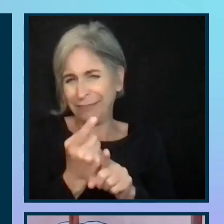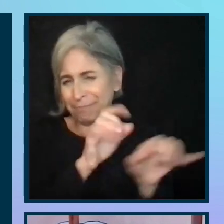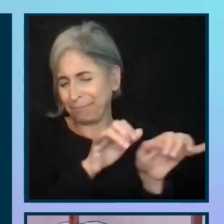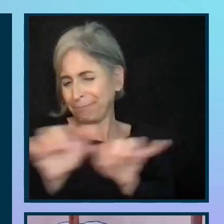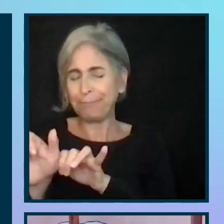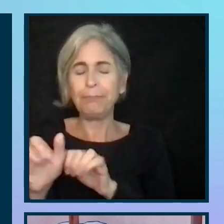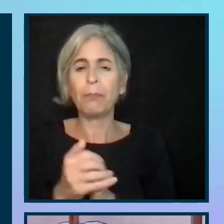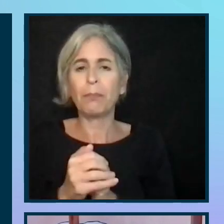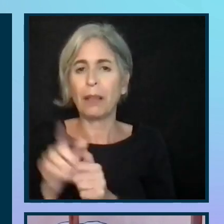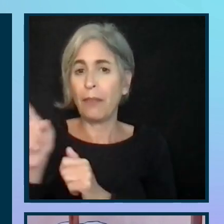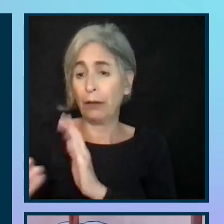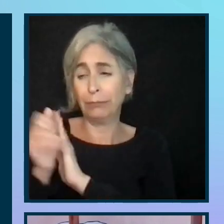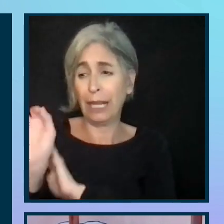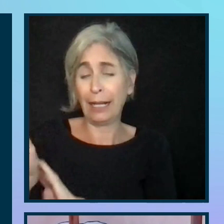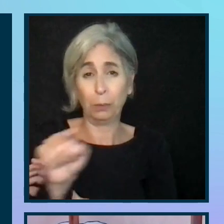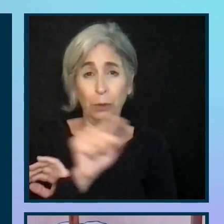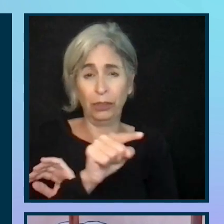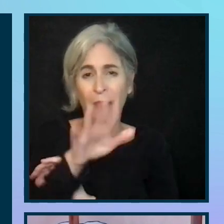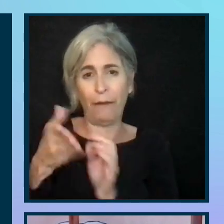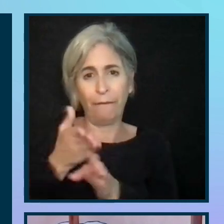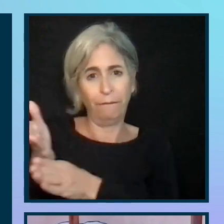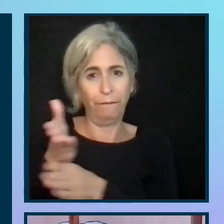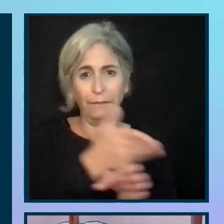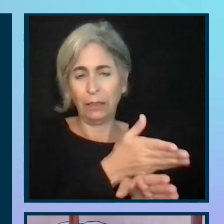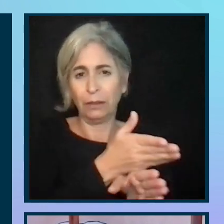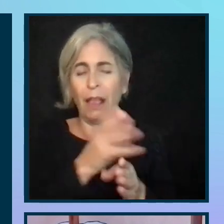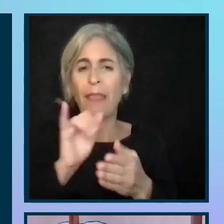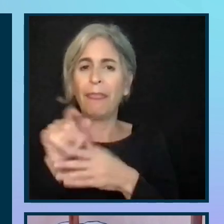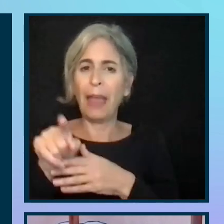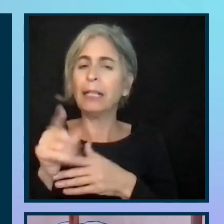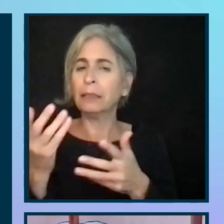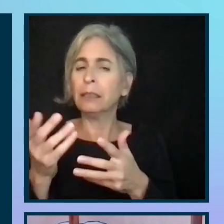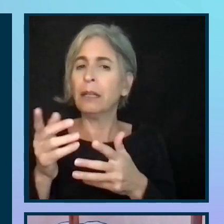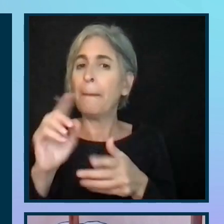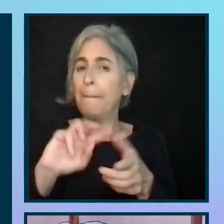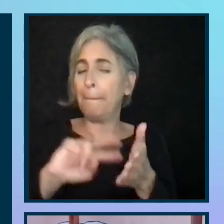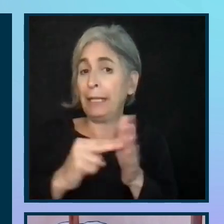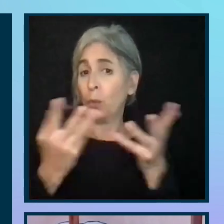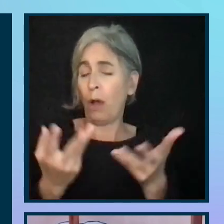And that, then, sort of frees up the team to focus on their own domains,